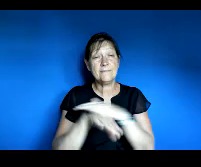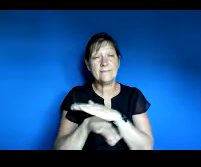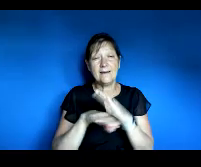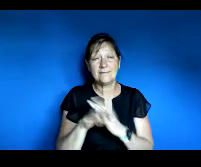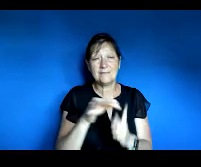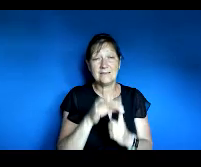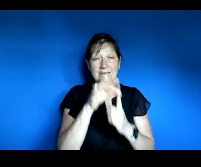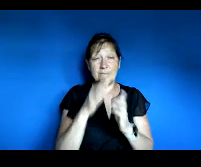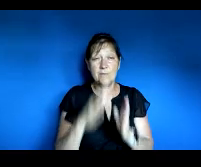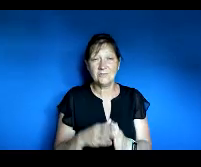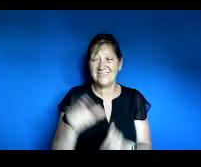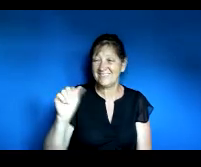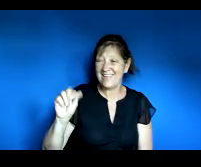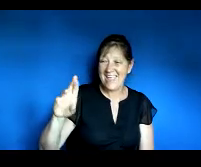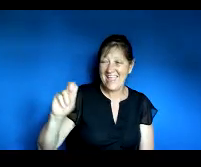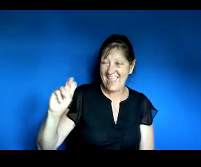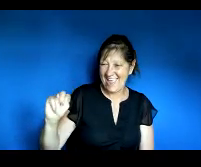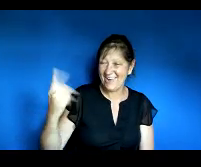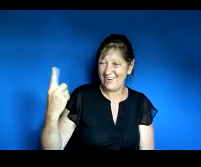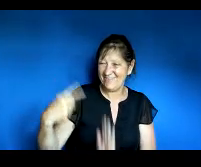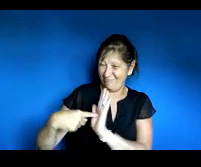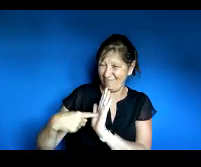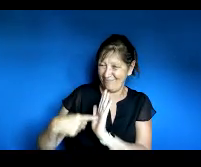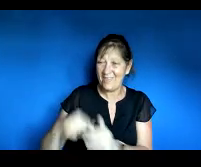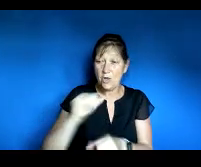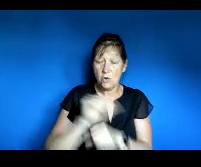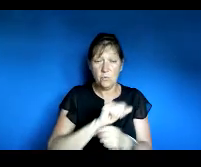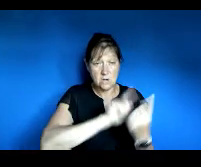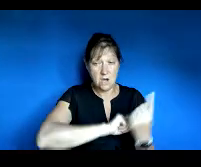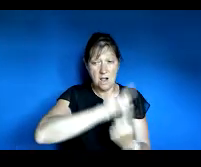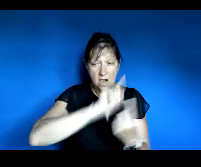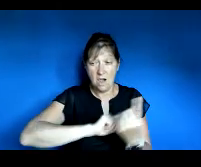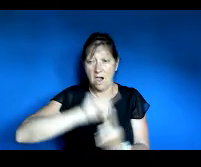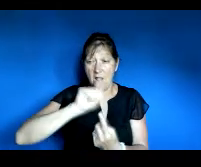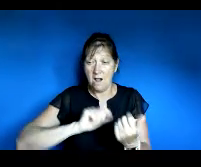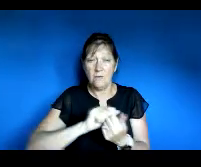of which Aaron is one, who work individually with students. So each student that works at our office